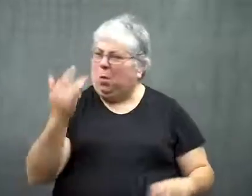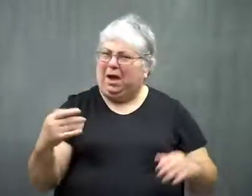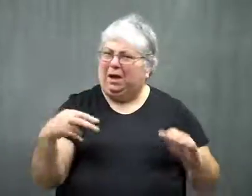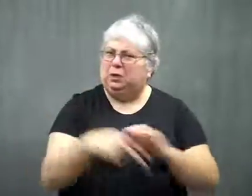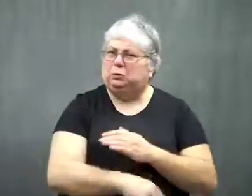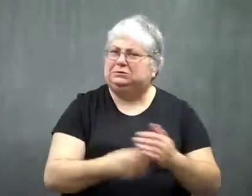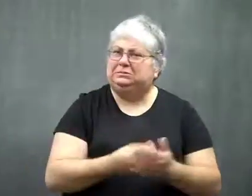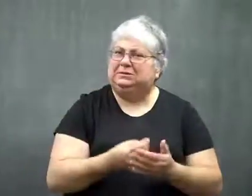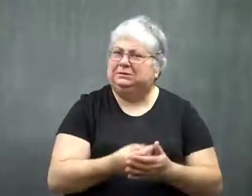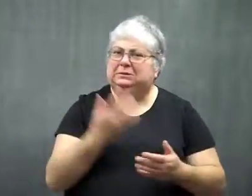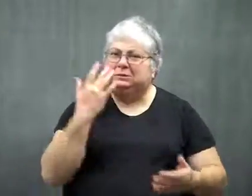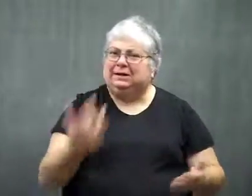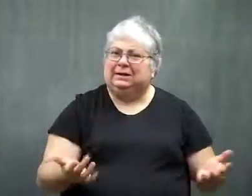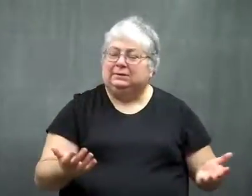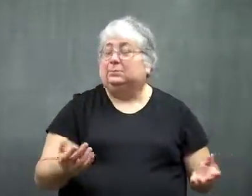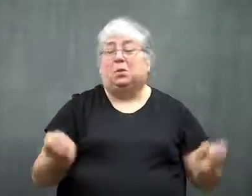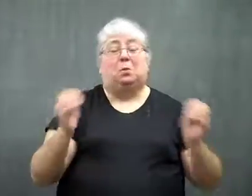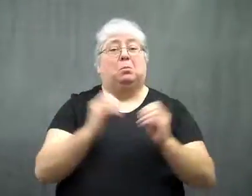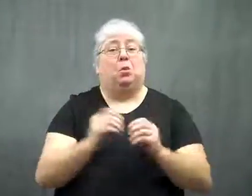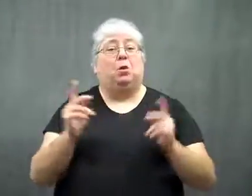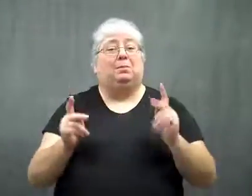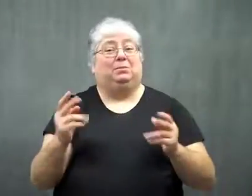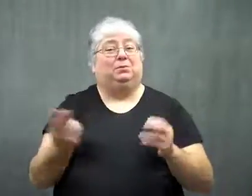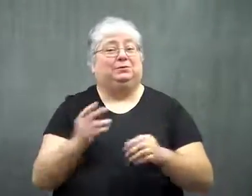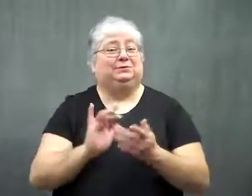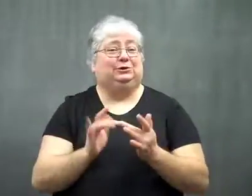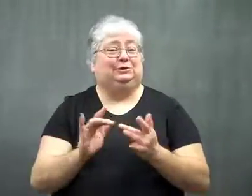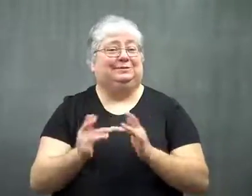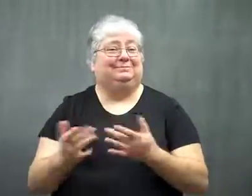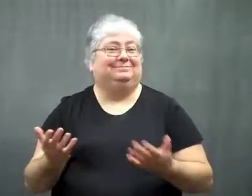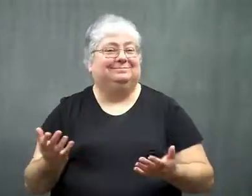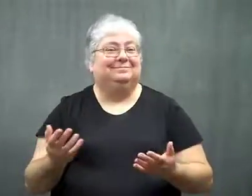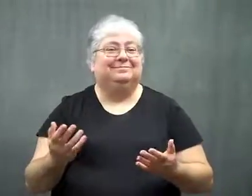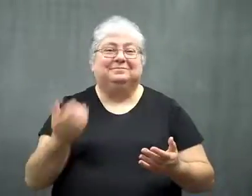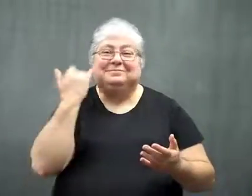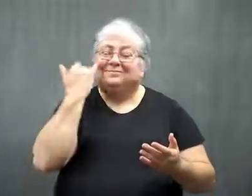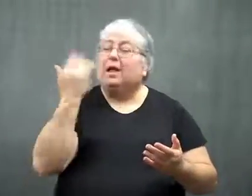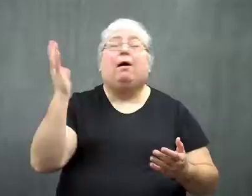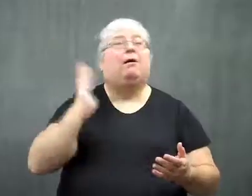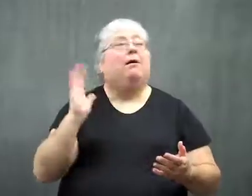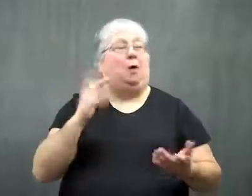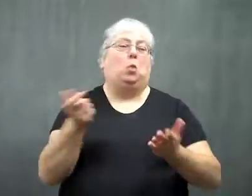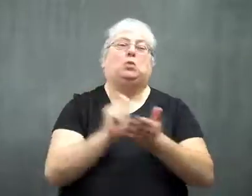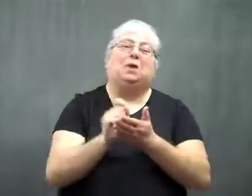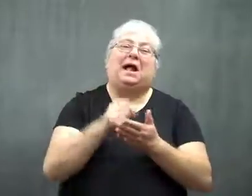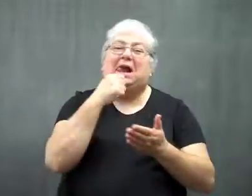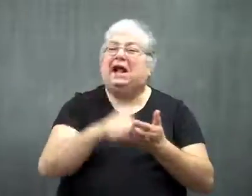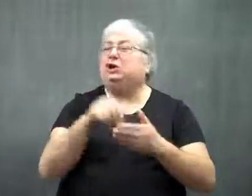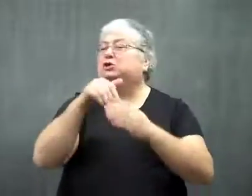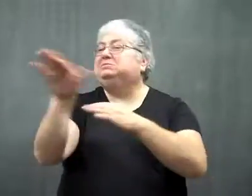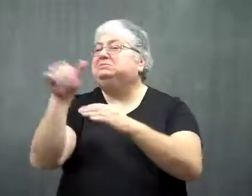One reason for this deficit is that more people use the internet.